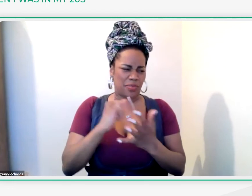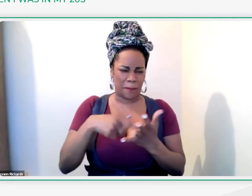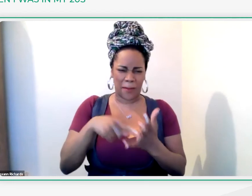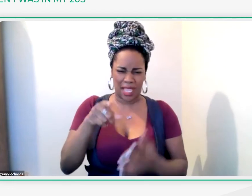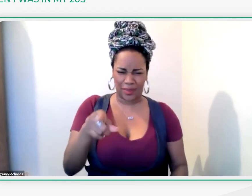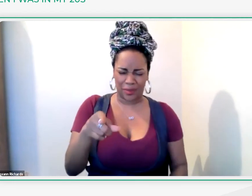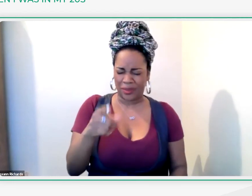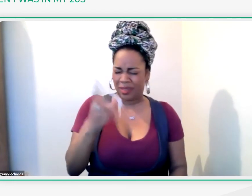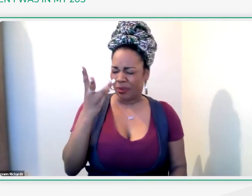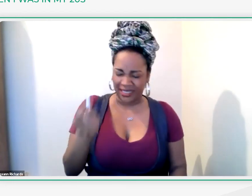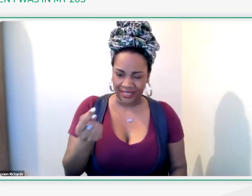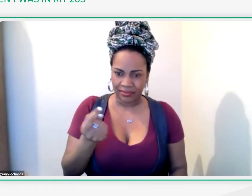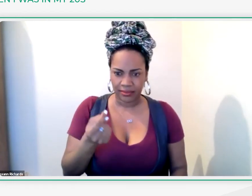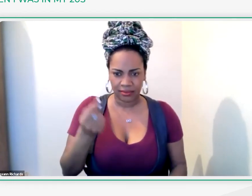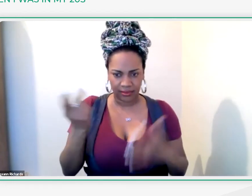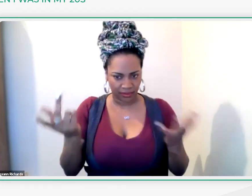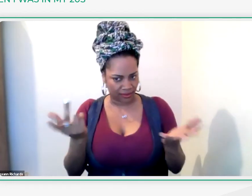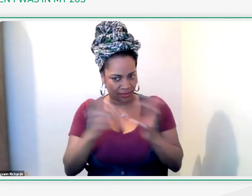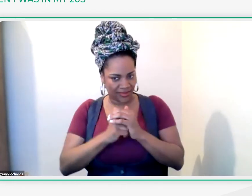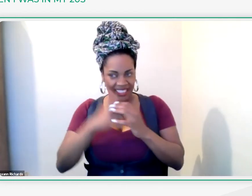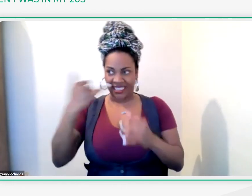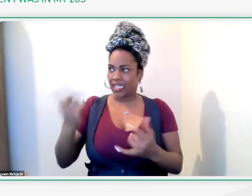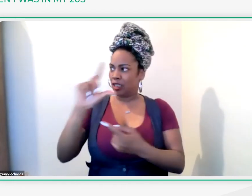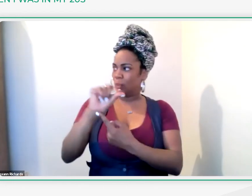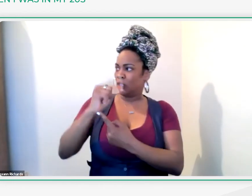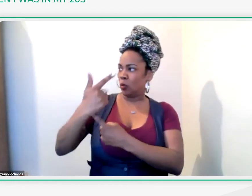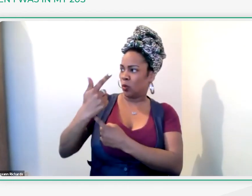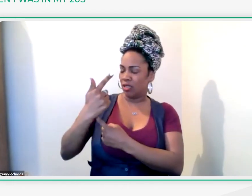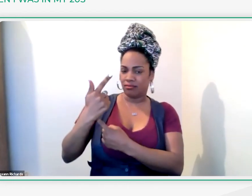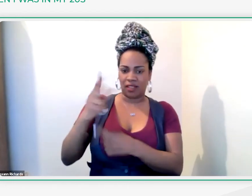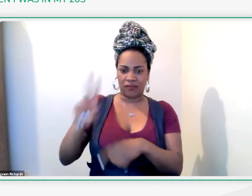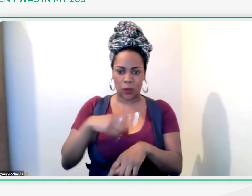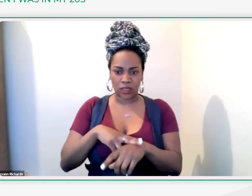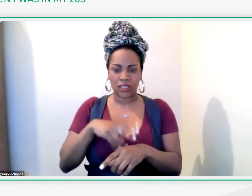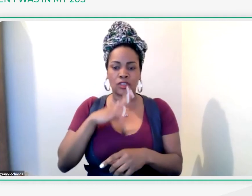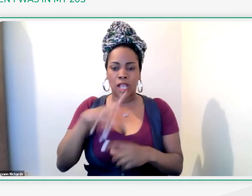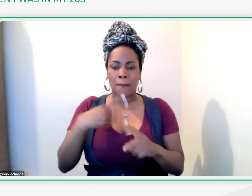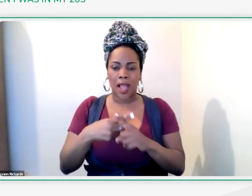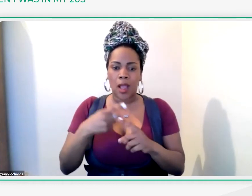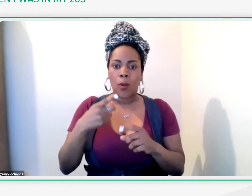And I know you see this: that you may get credit cards that pay you. But what does that mean?